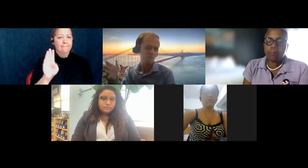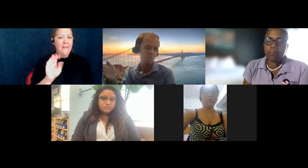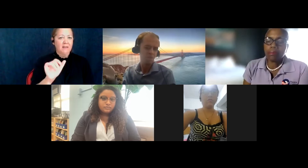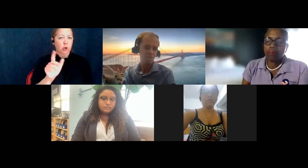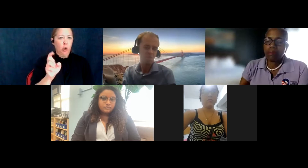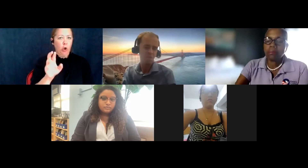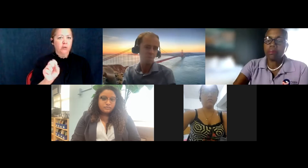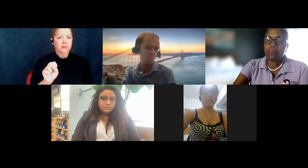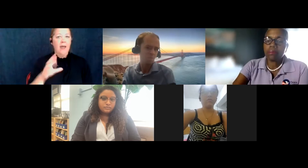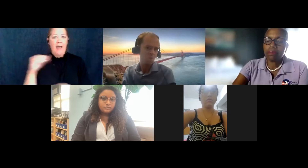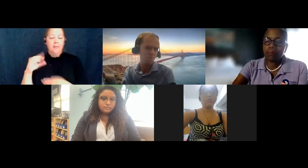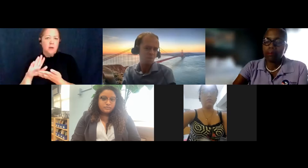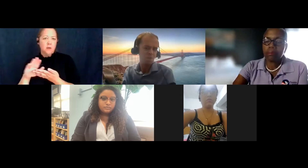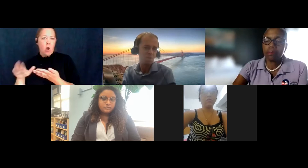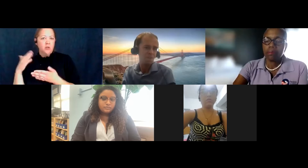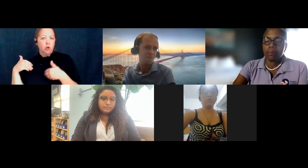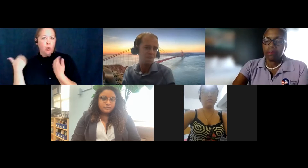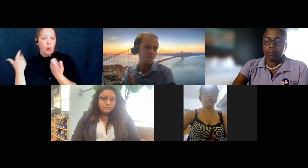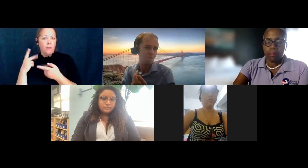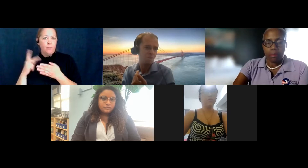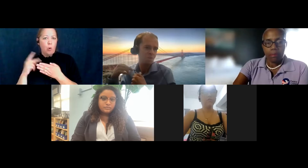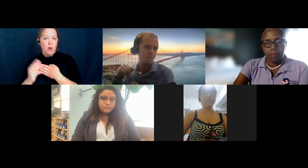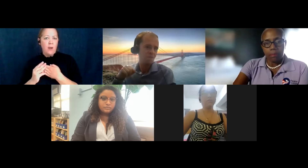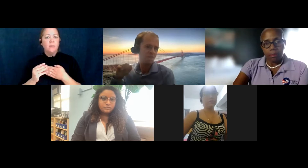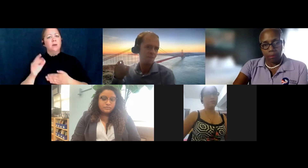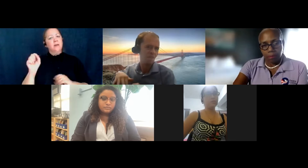about your disability and what it has meant for you and those two experiences that you have had.